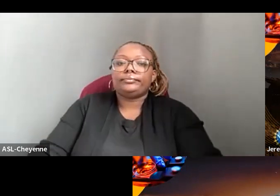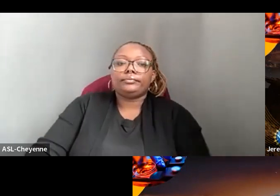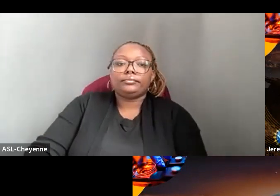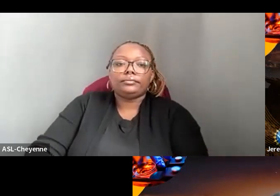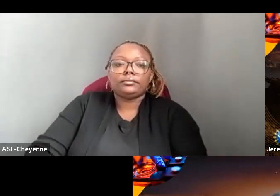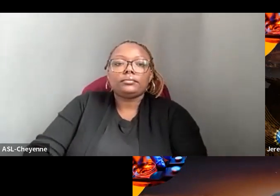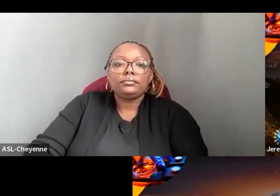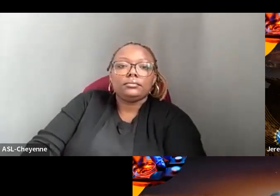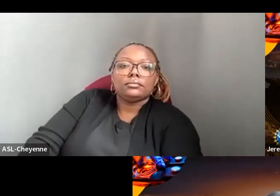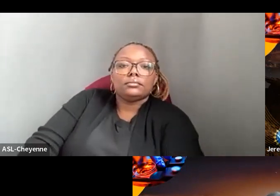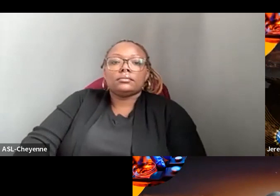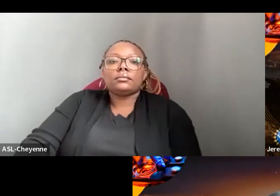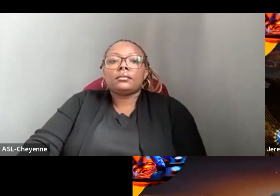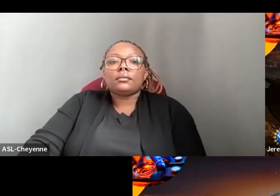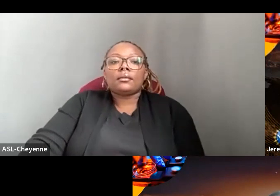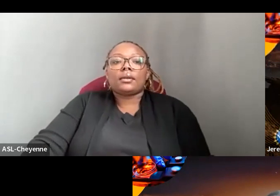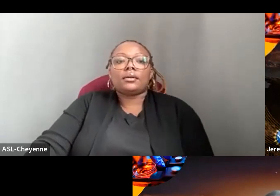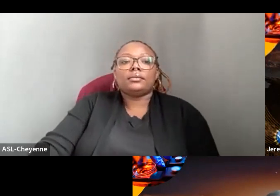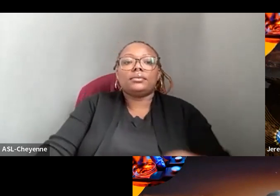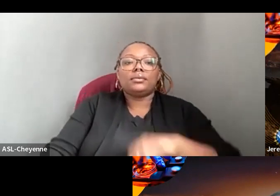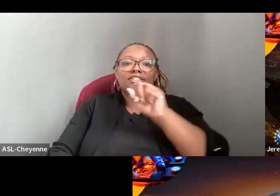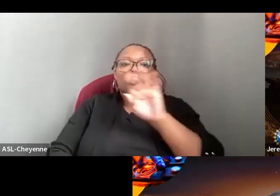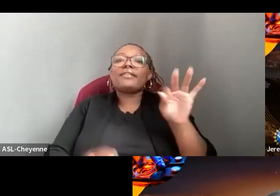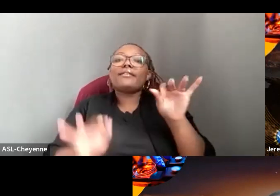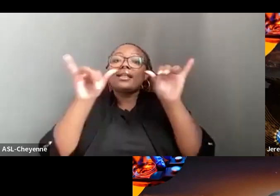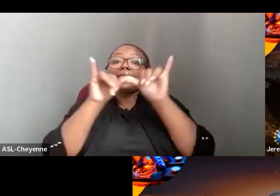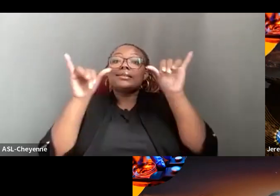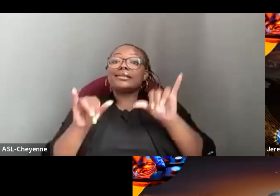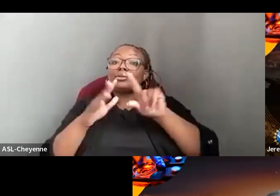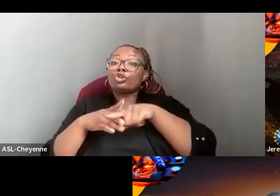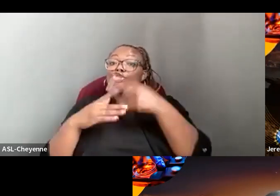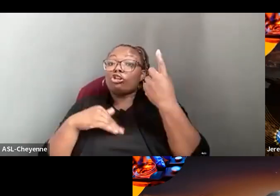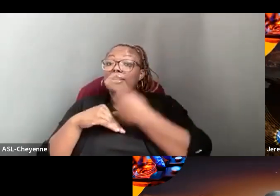Basically, what our system does is it takes the start date of the award and the end date